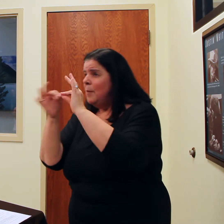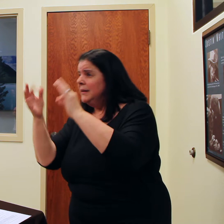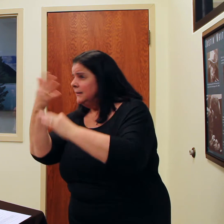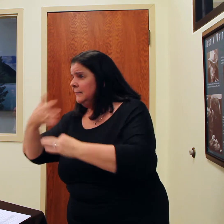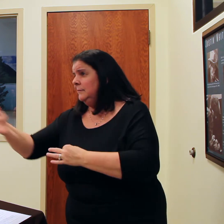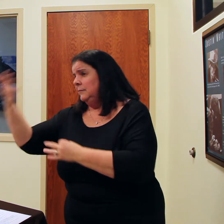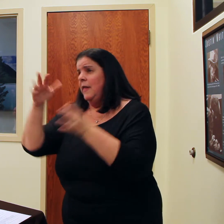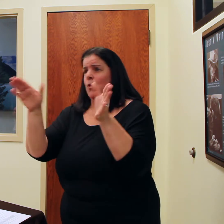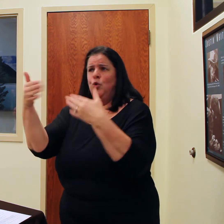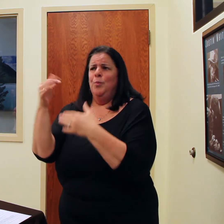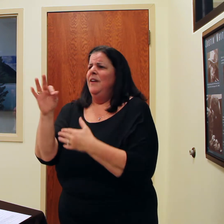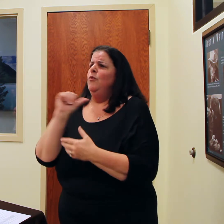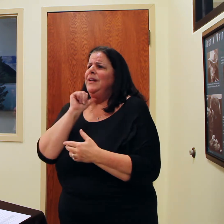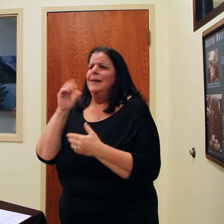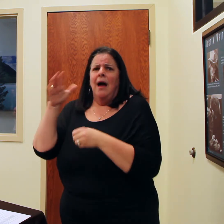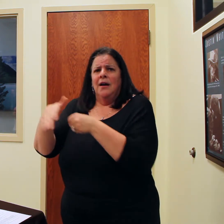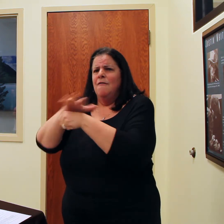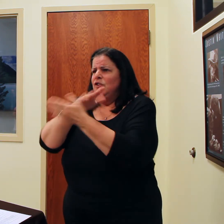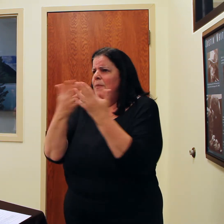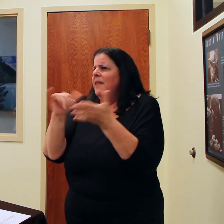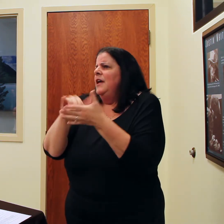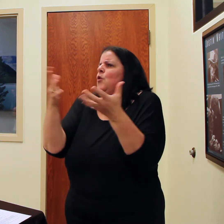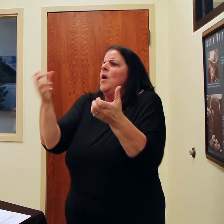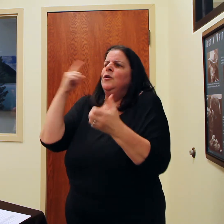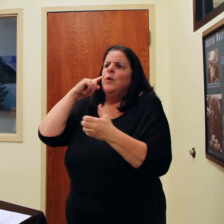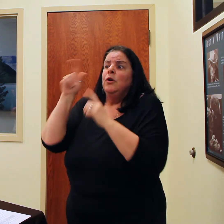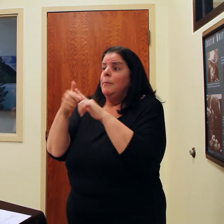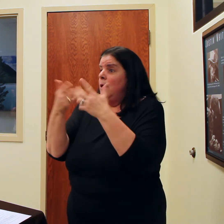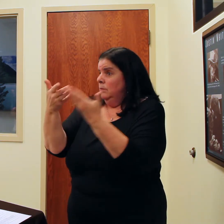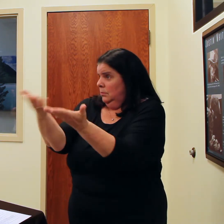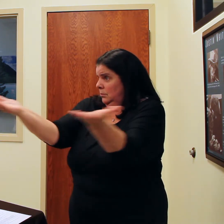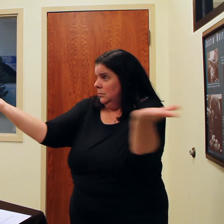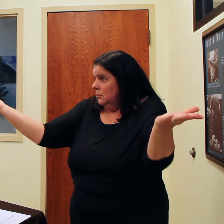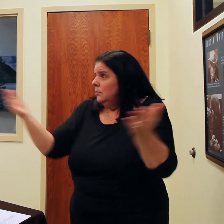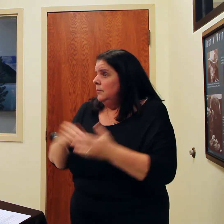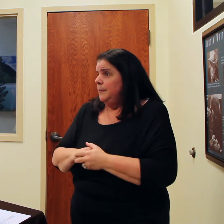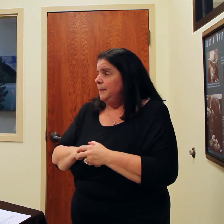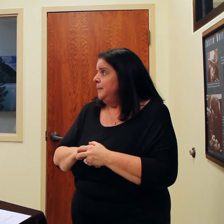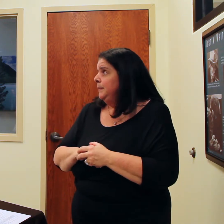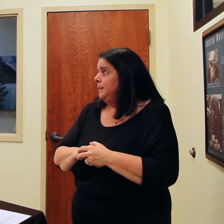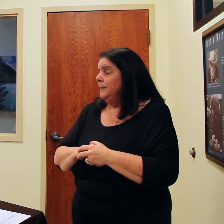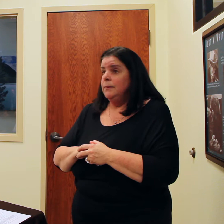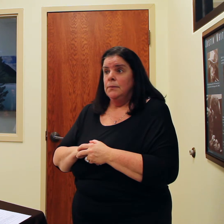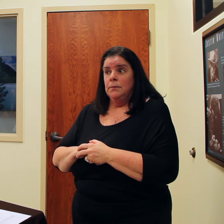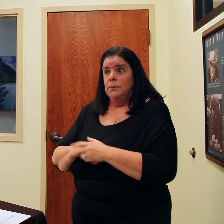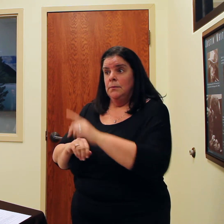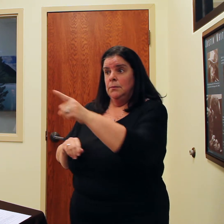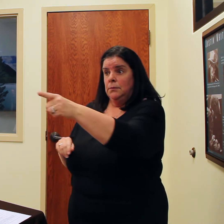if we didn't cover something that you wanted to hear about. No questions? Yes, sir?